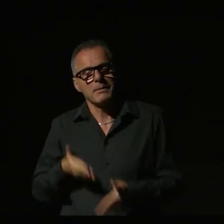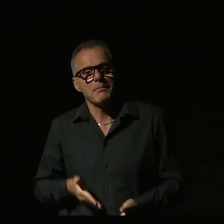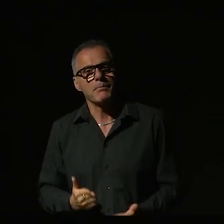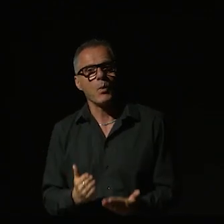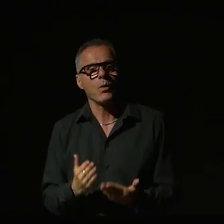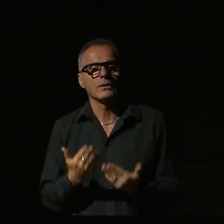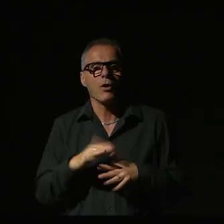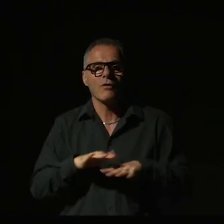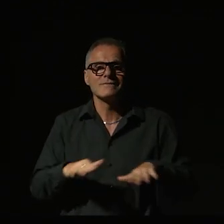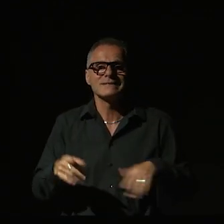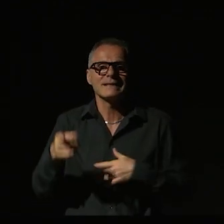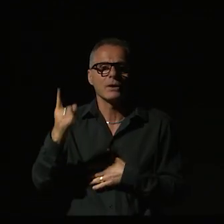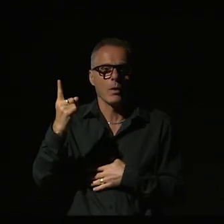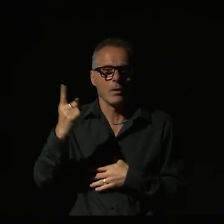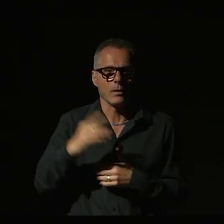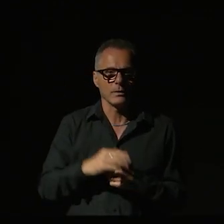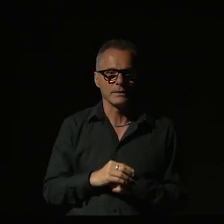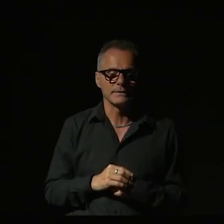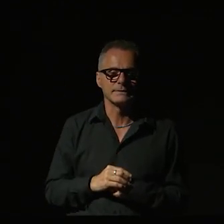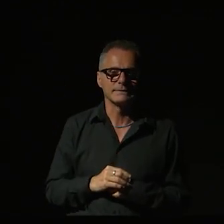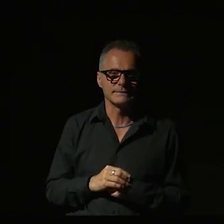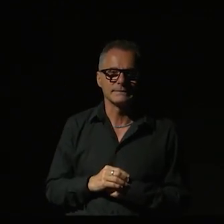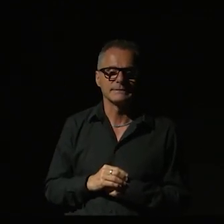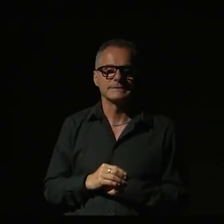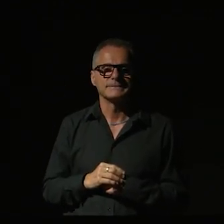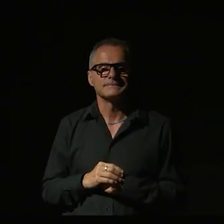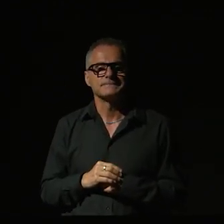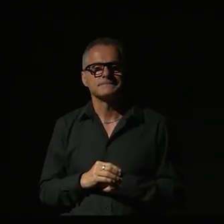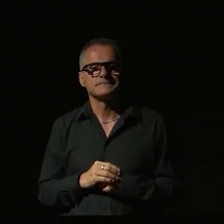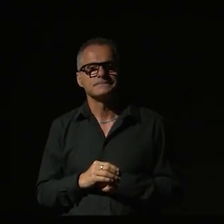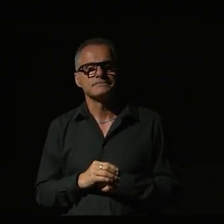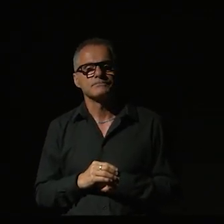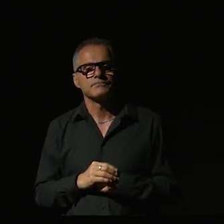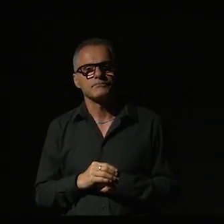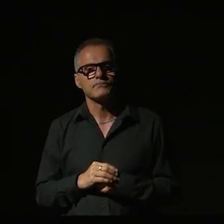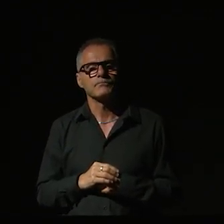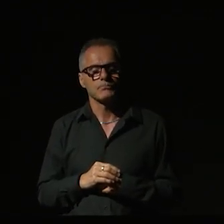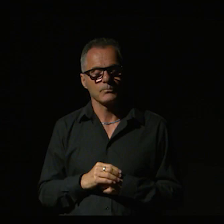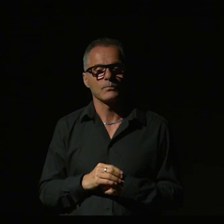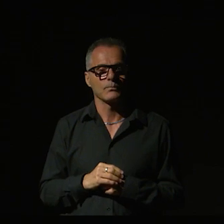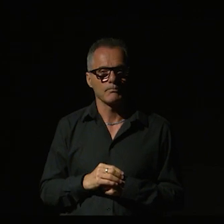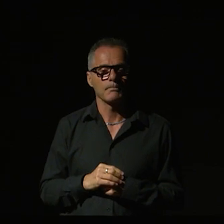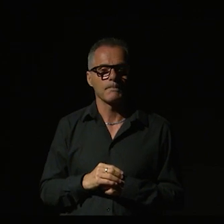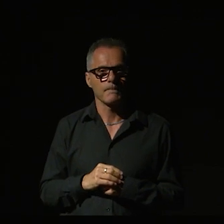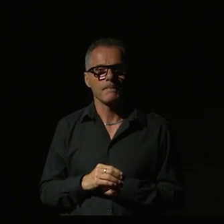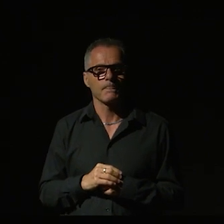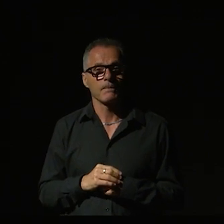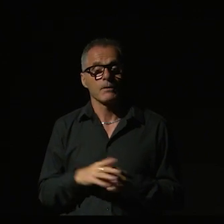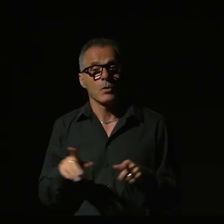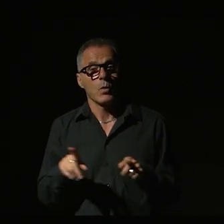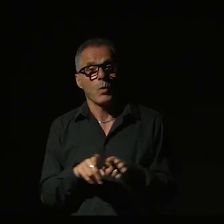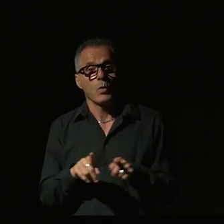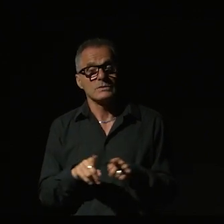the sea thiasos and 'Aurora the Cephalus' and is in accordance with the attribution mentioned